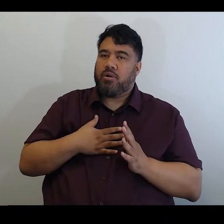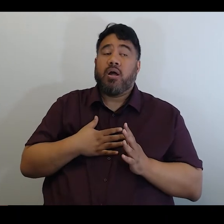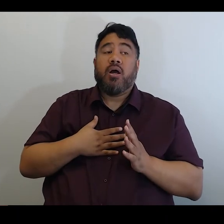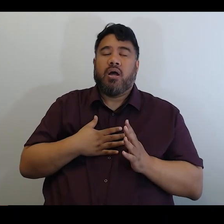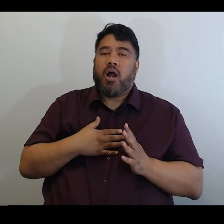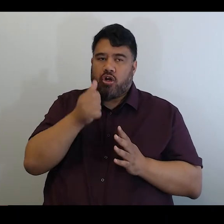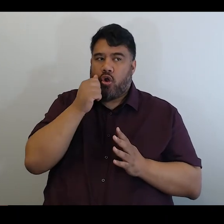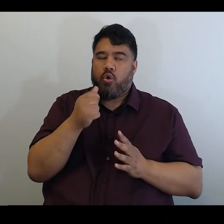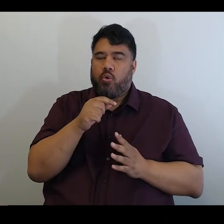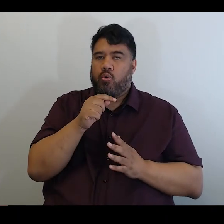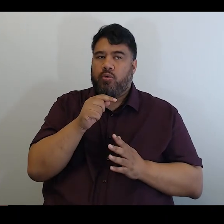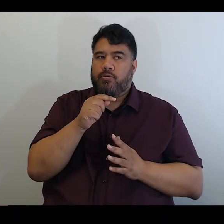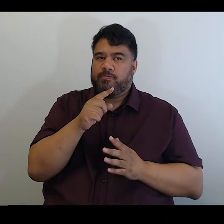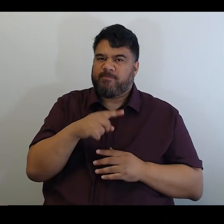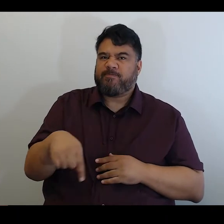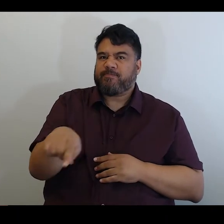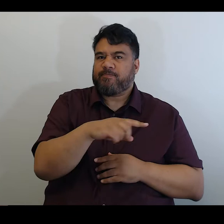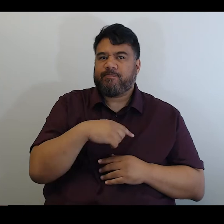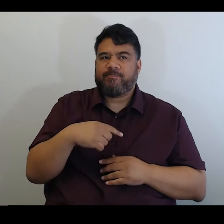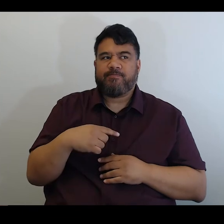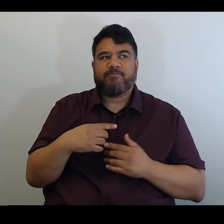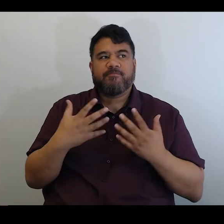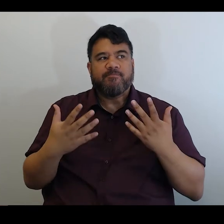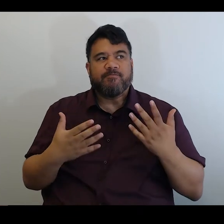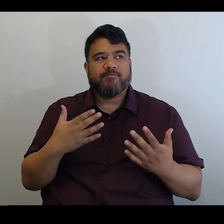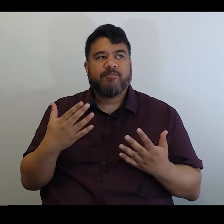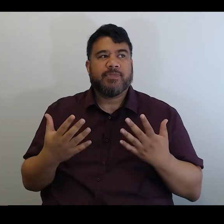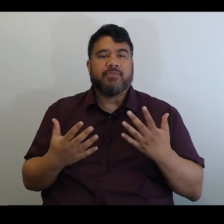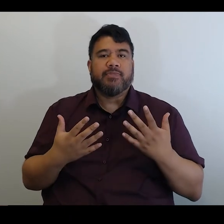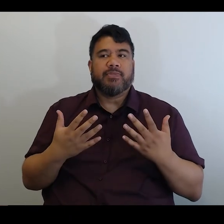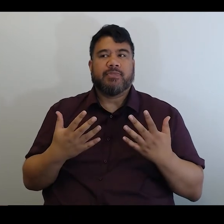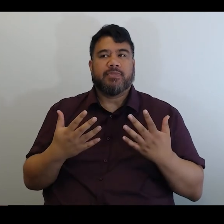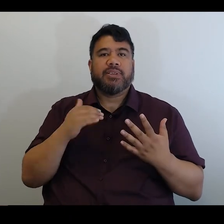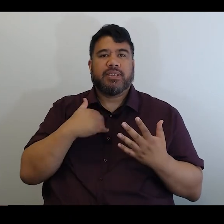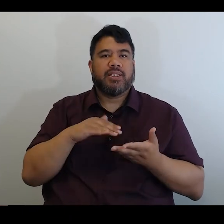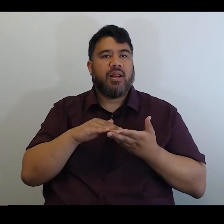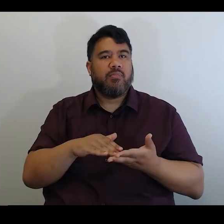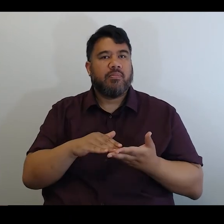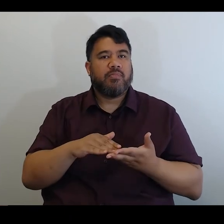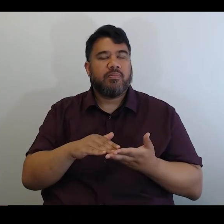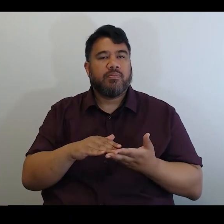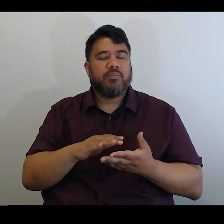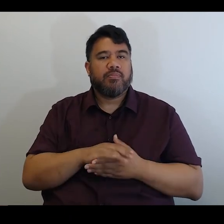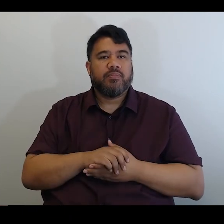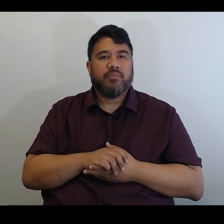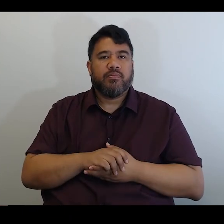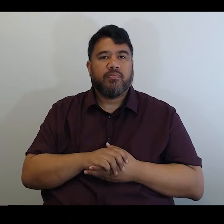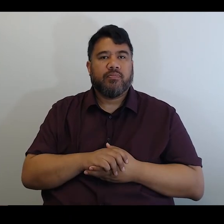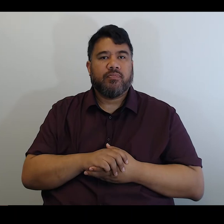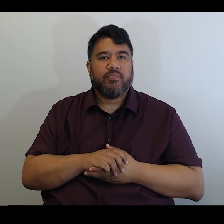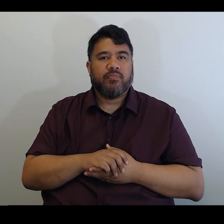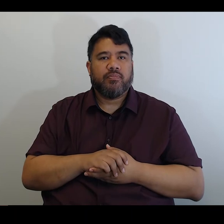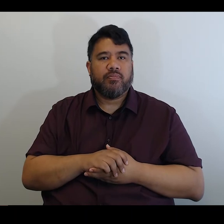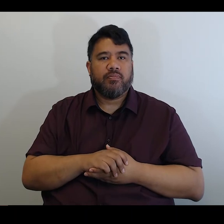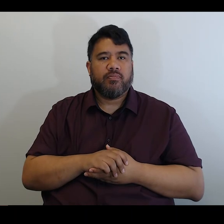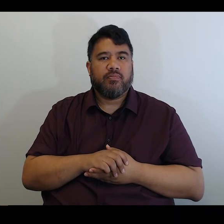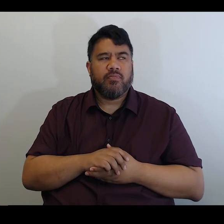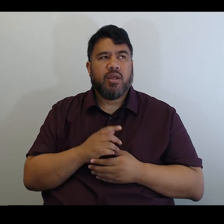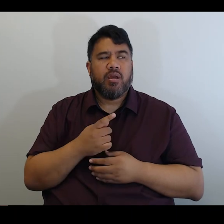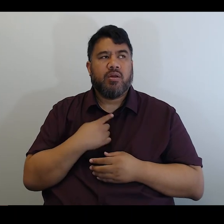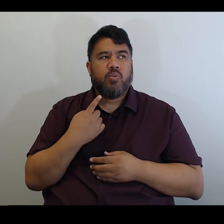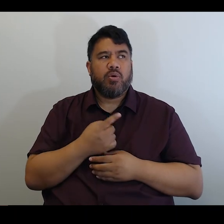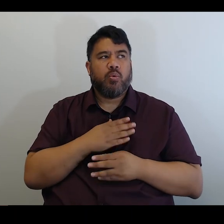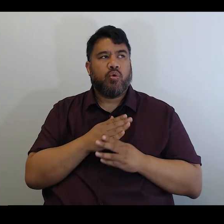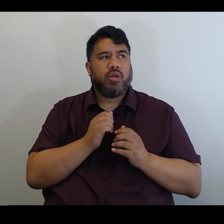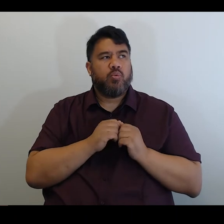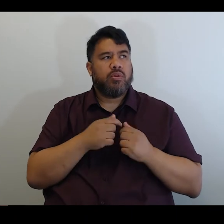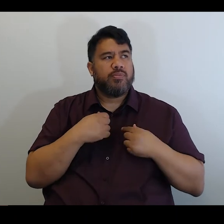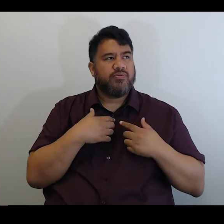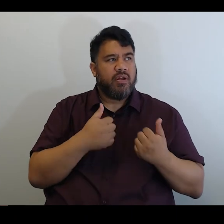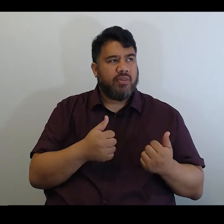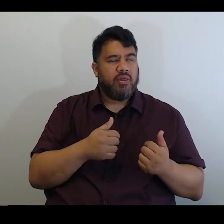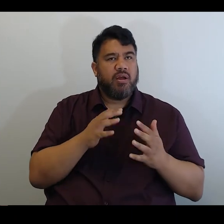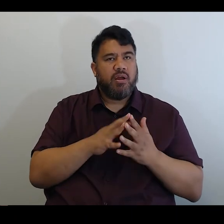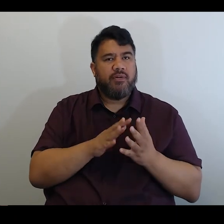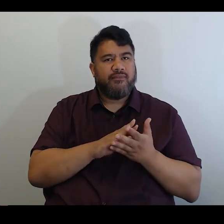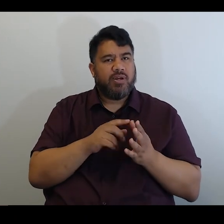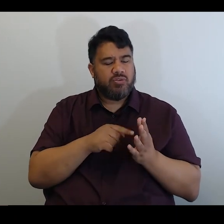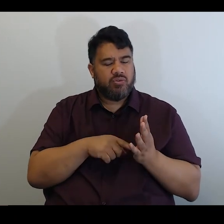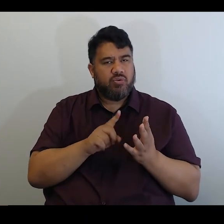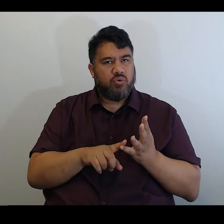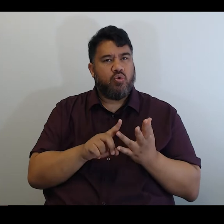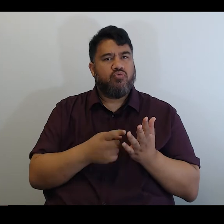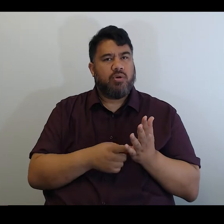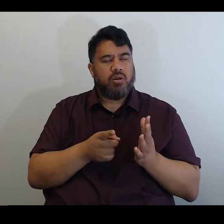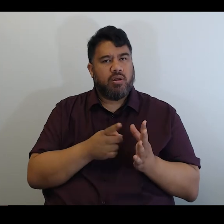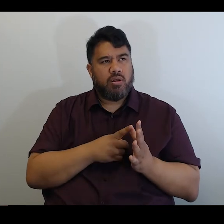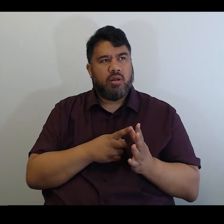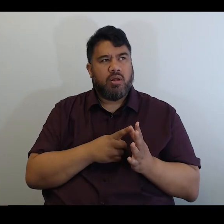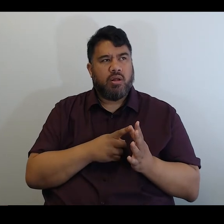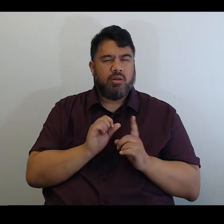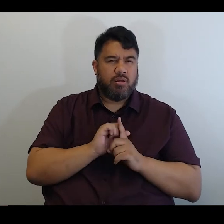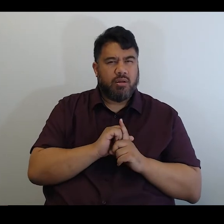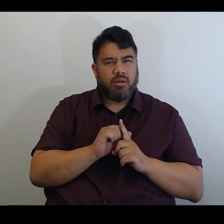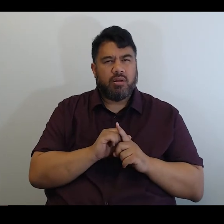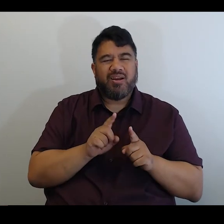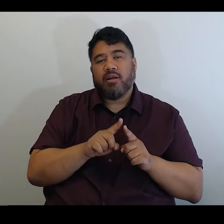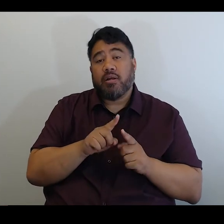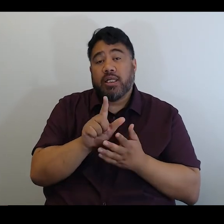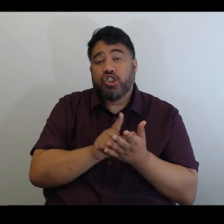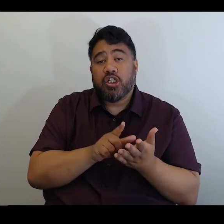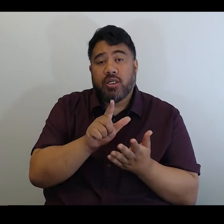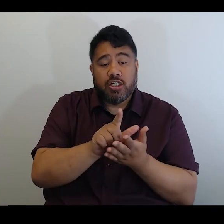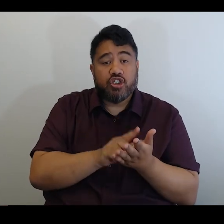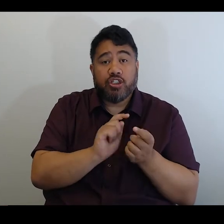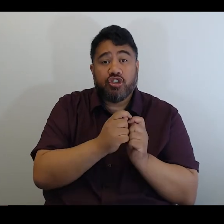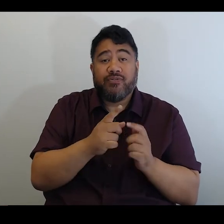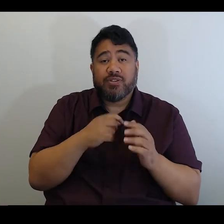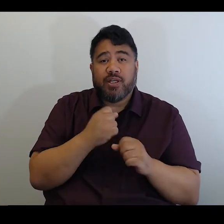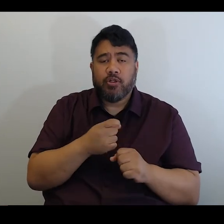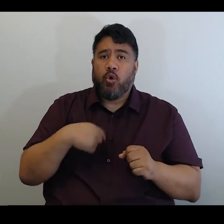very much work that, you know, very much things that we are doing to work with the Ministry of Health and Te Whatu Ora around some of the mental health reforms and changes to mental health legislation so we absolutely have a role in trying to influence that.